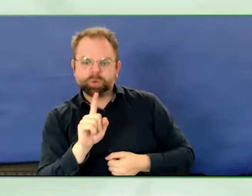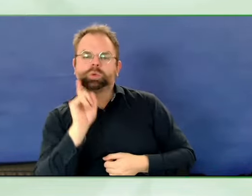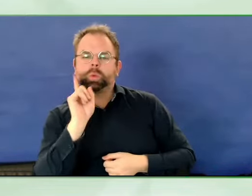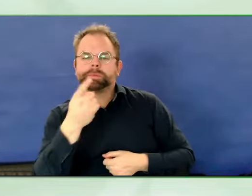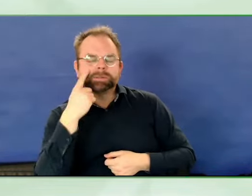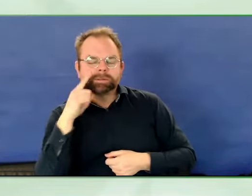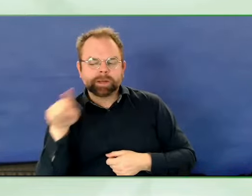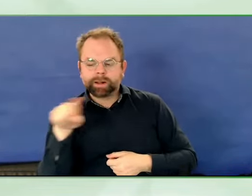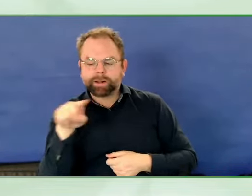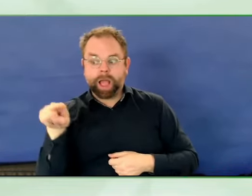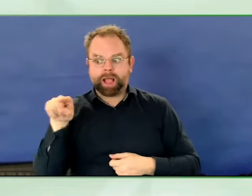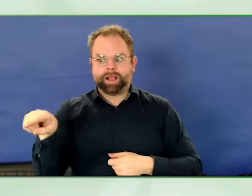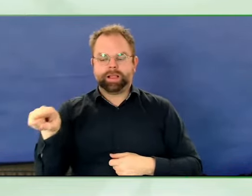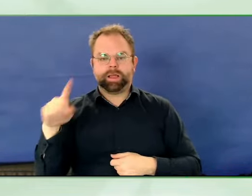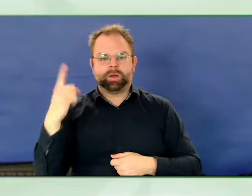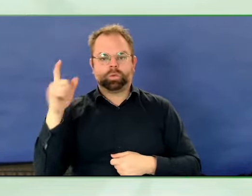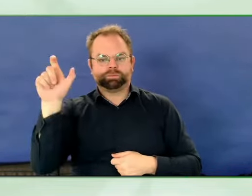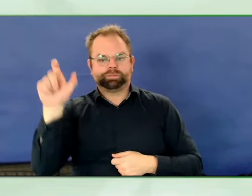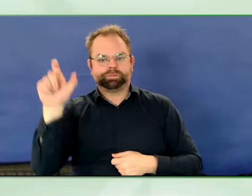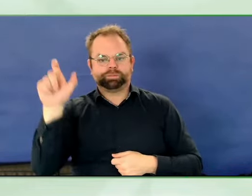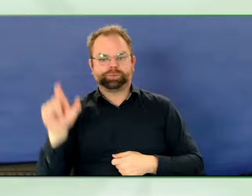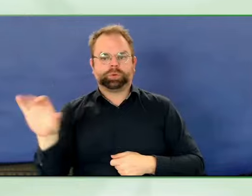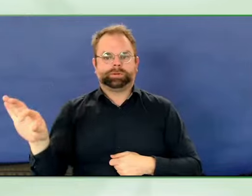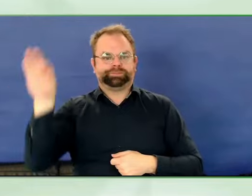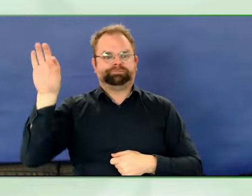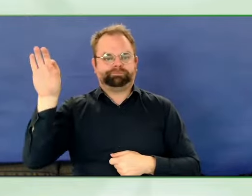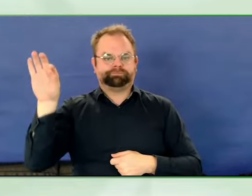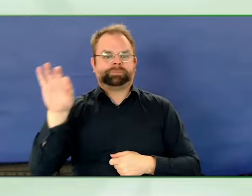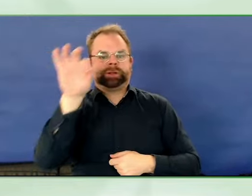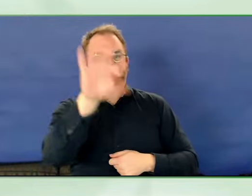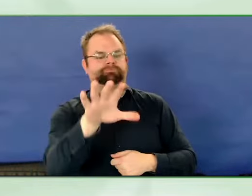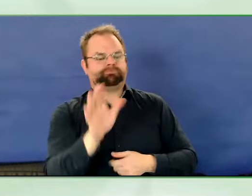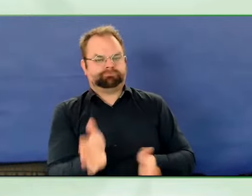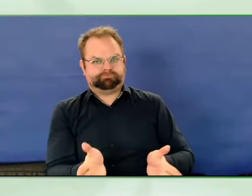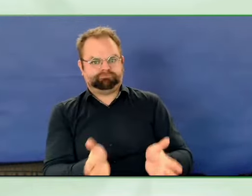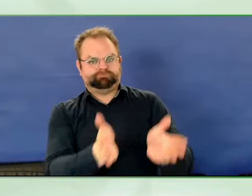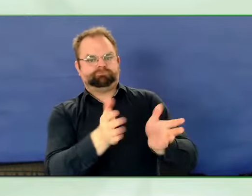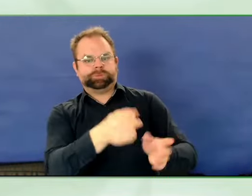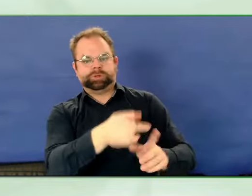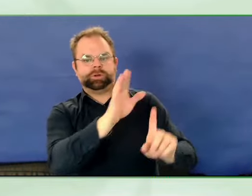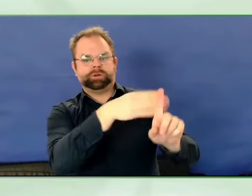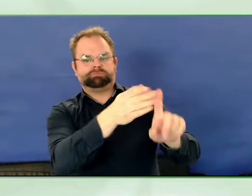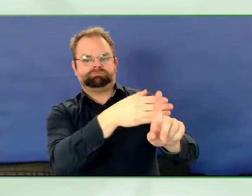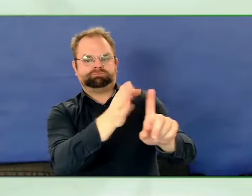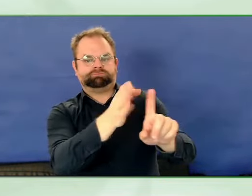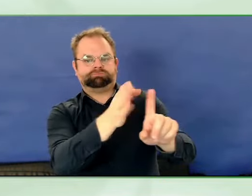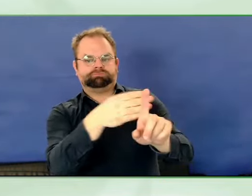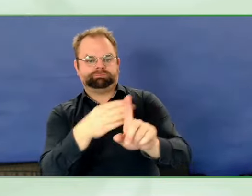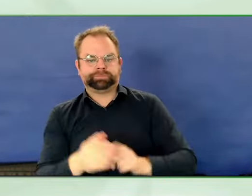And I have just got to ask you this, can you give us an you have irritated someone?